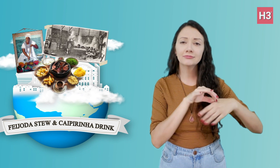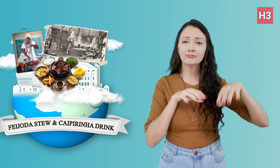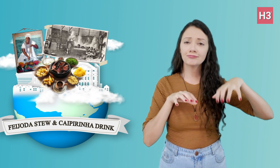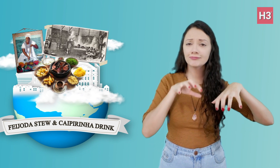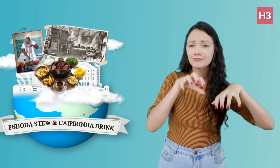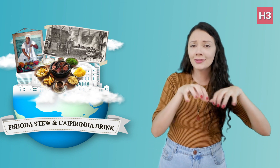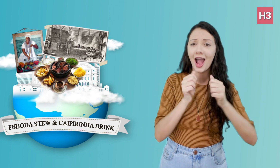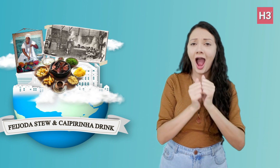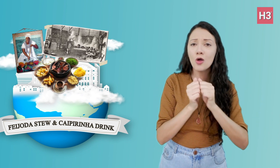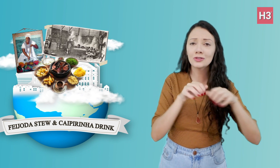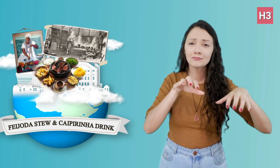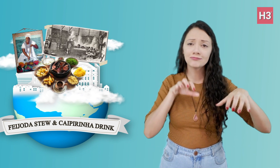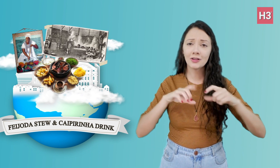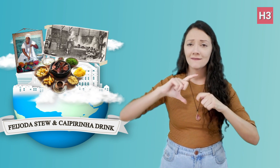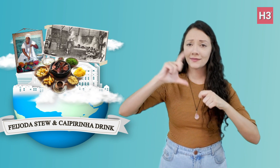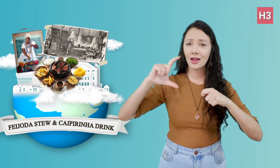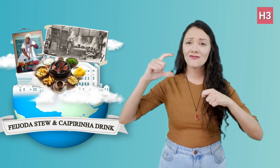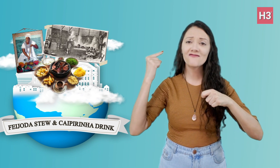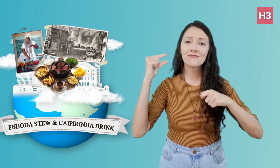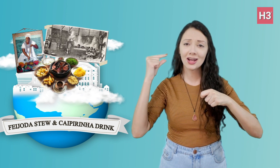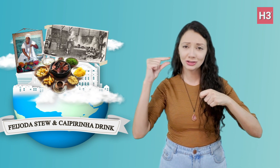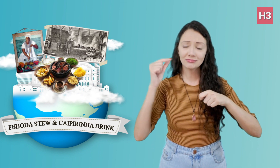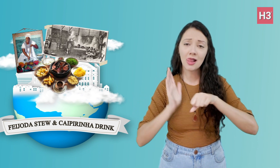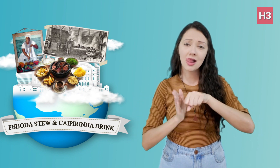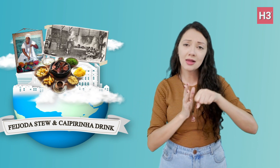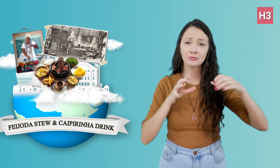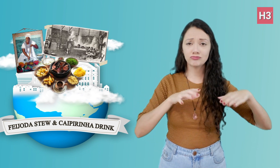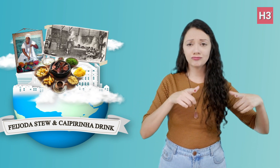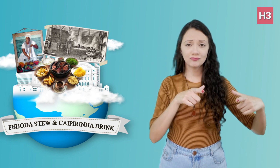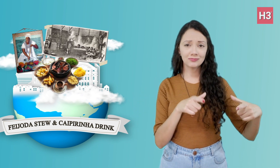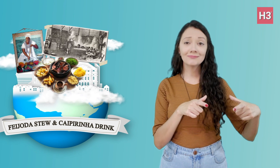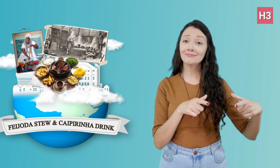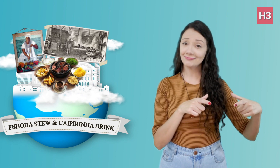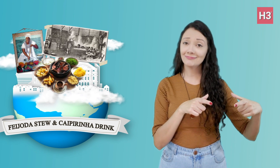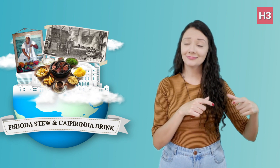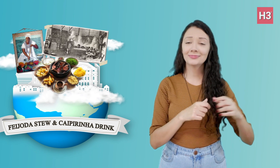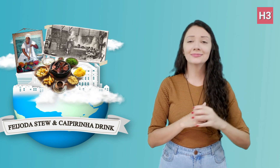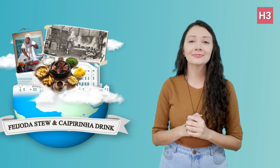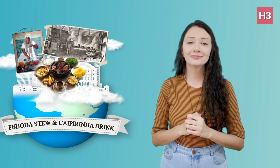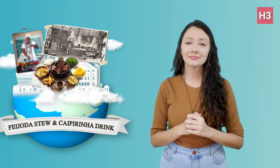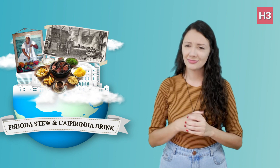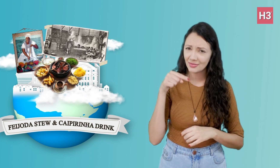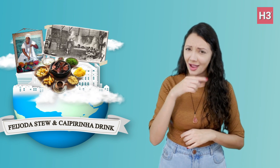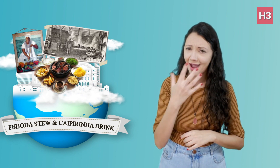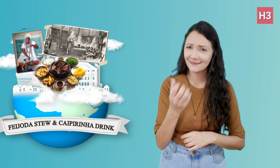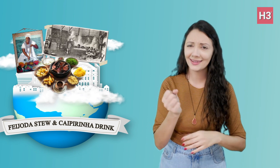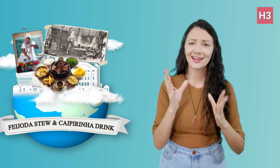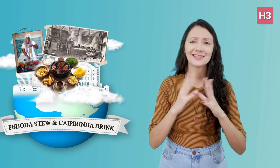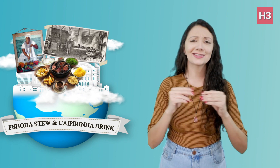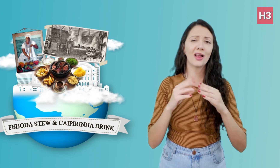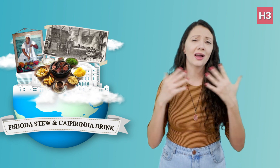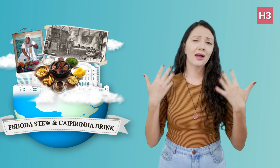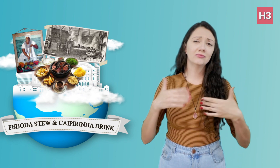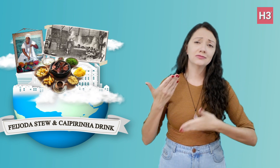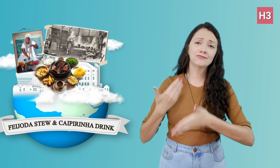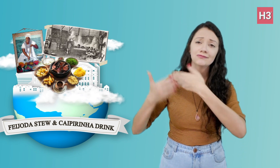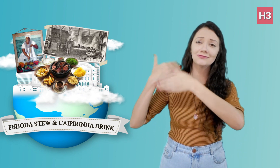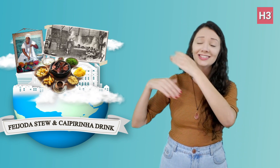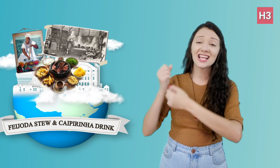This dish has a long history going back to the period of slavery,